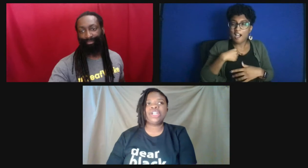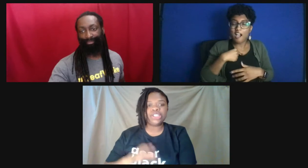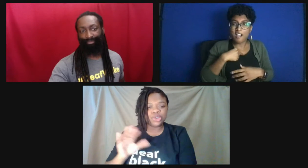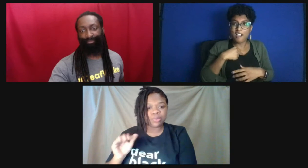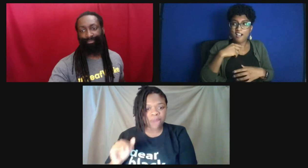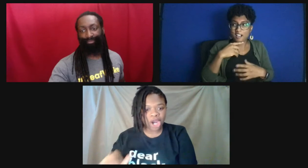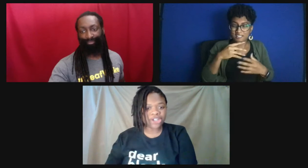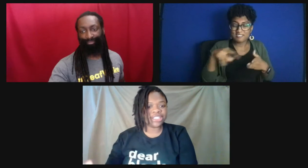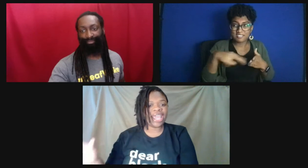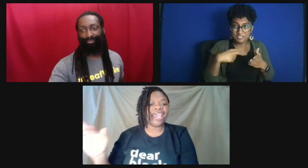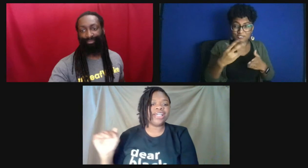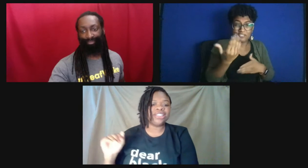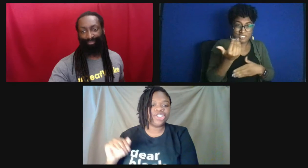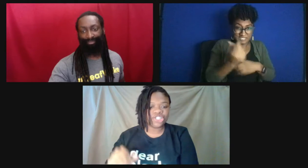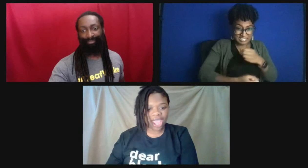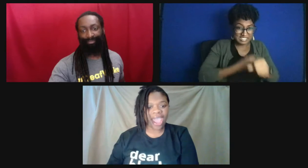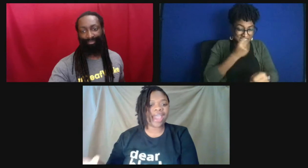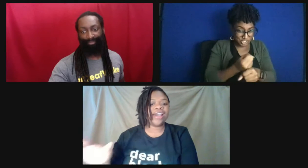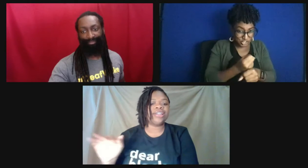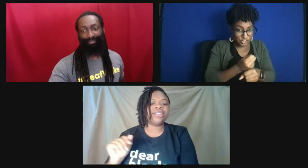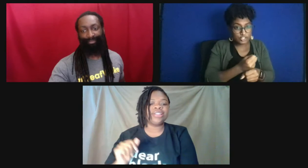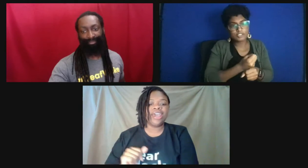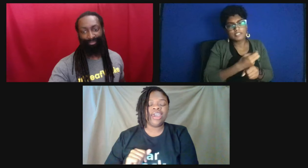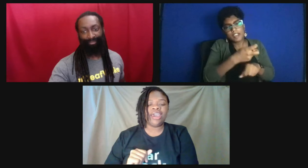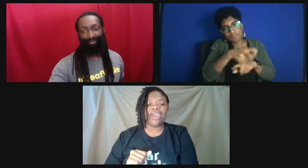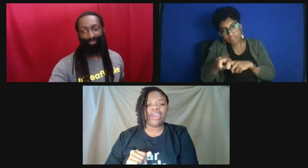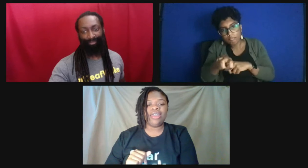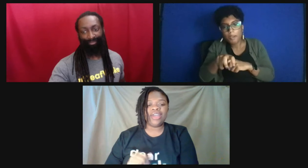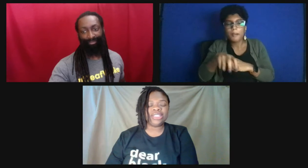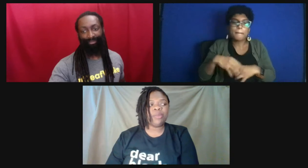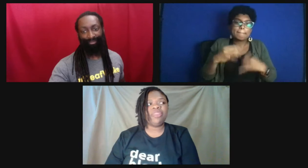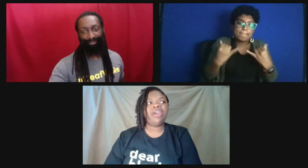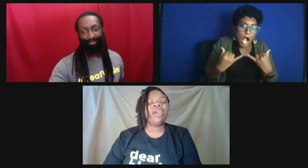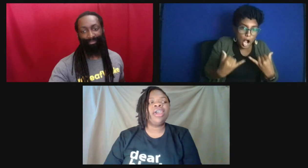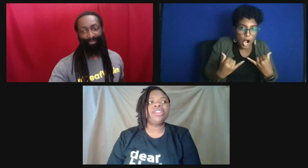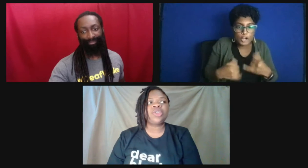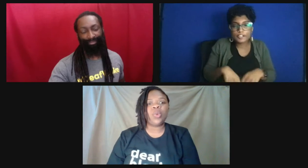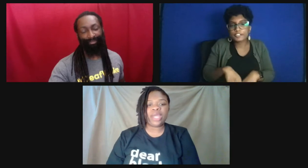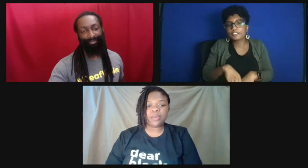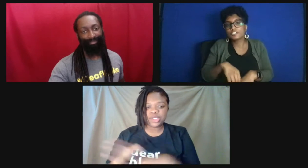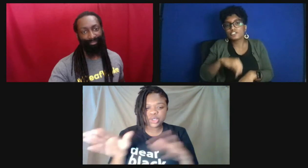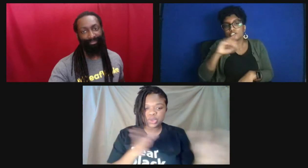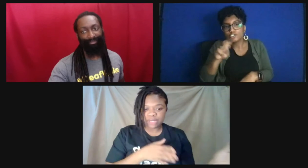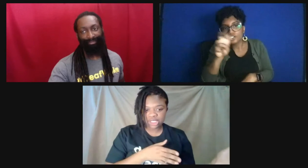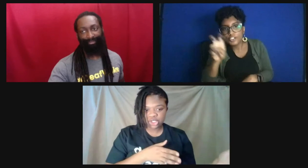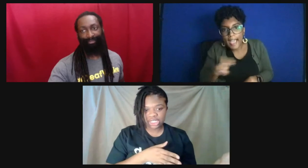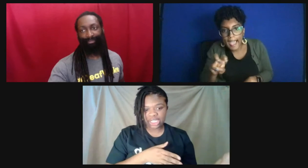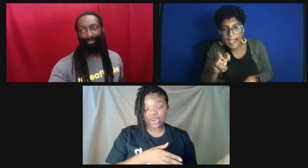I started to do modern dance, jazz, and that type of thing and so when I pursued my degree